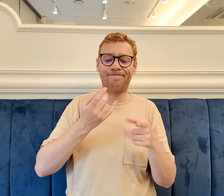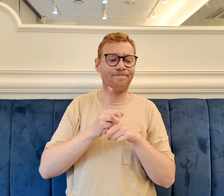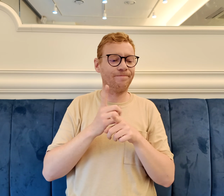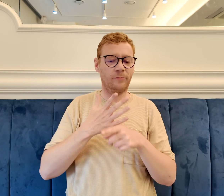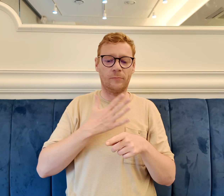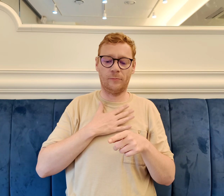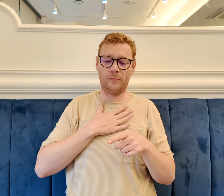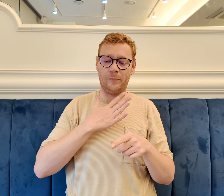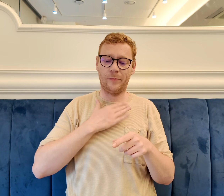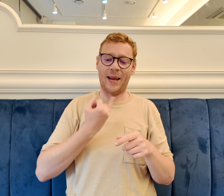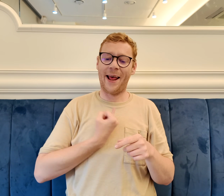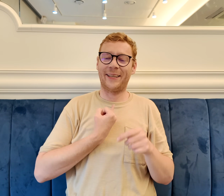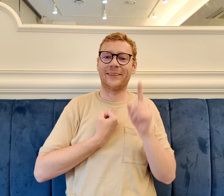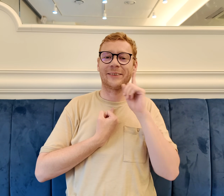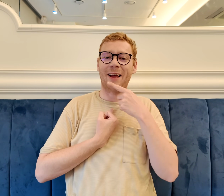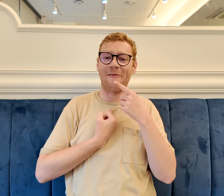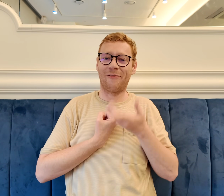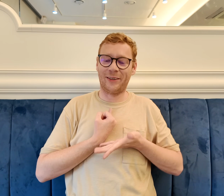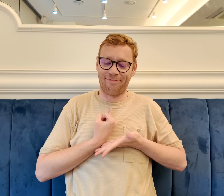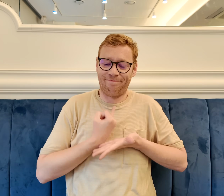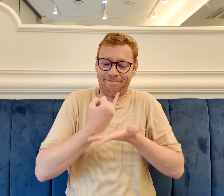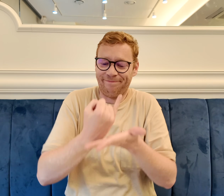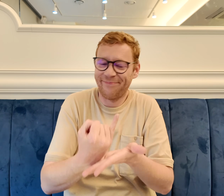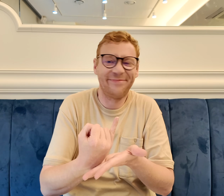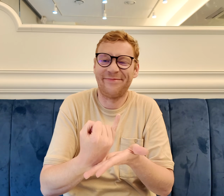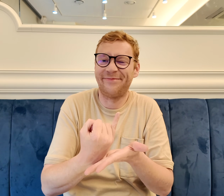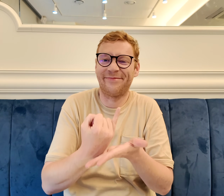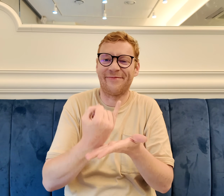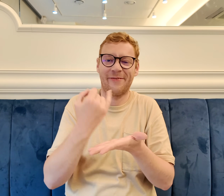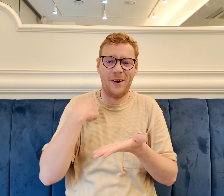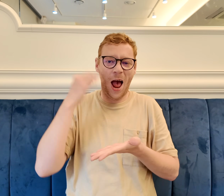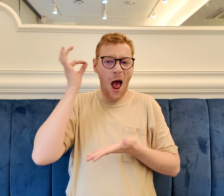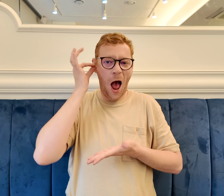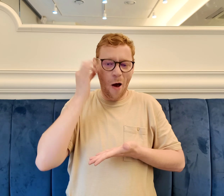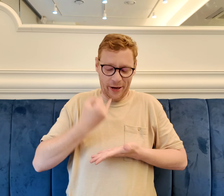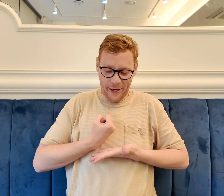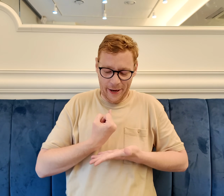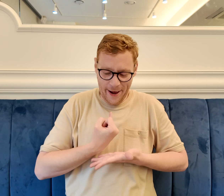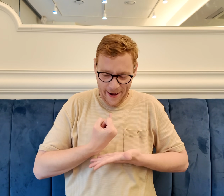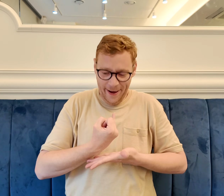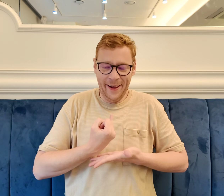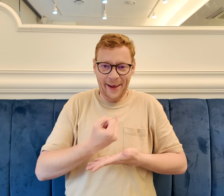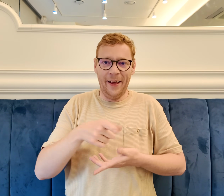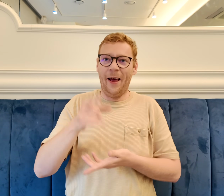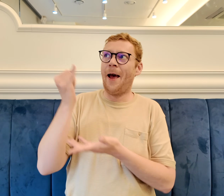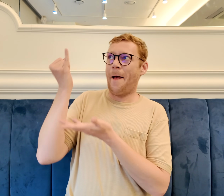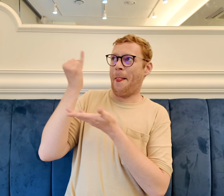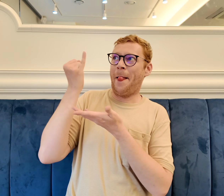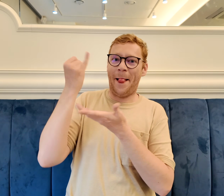Consequently, their deaf identity can sometimes be somewhat shaky in hearing society.